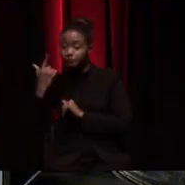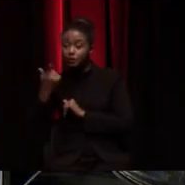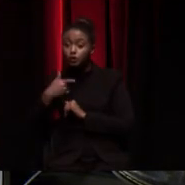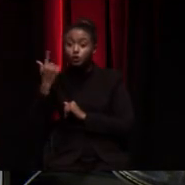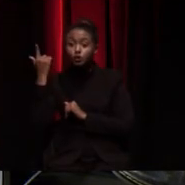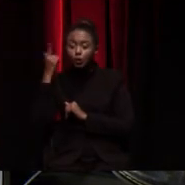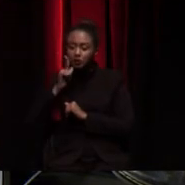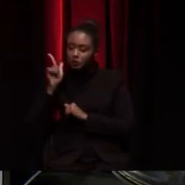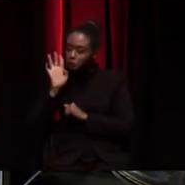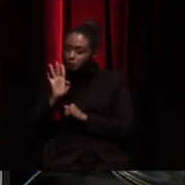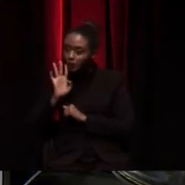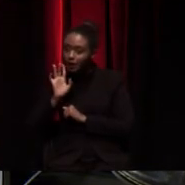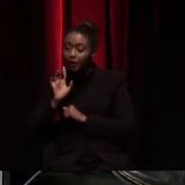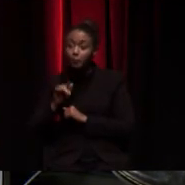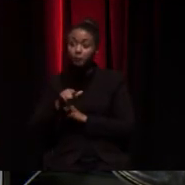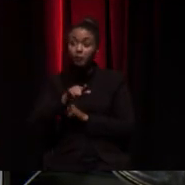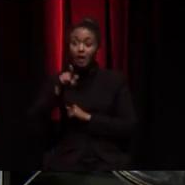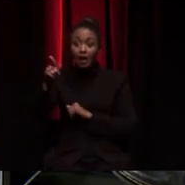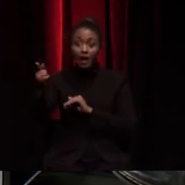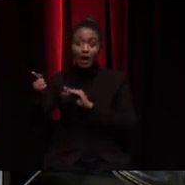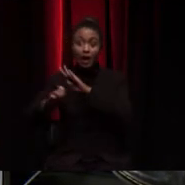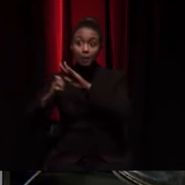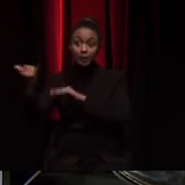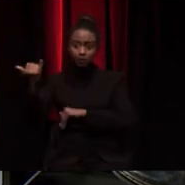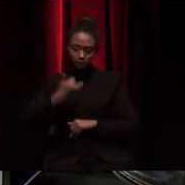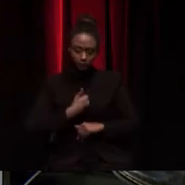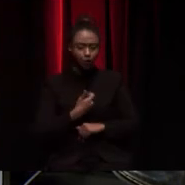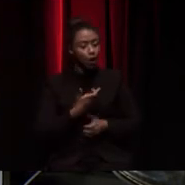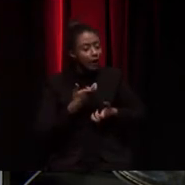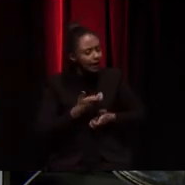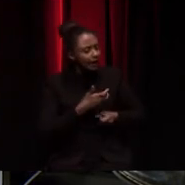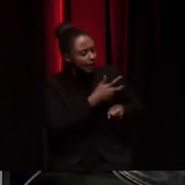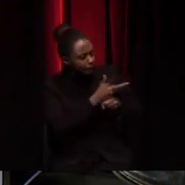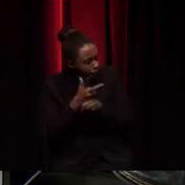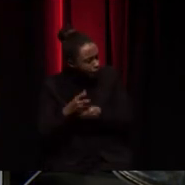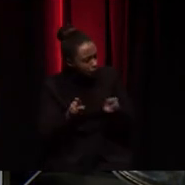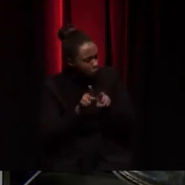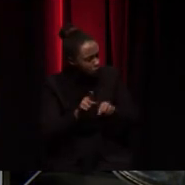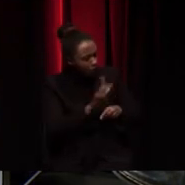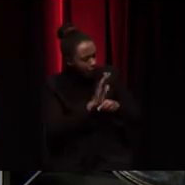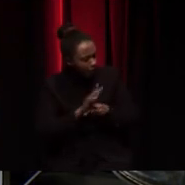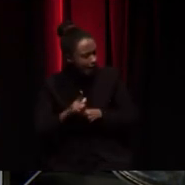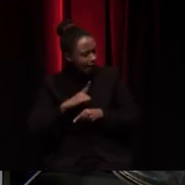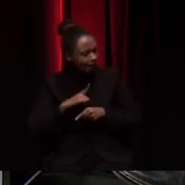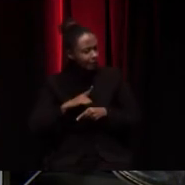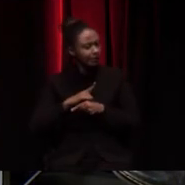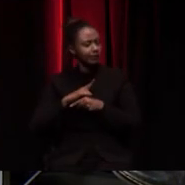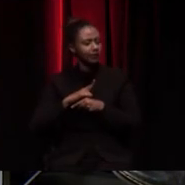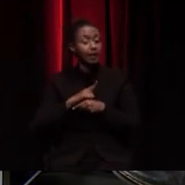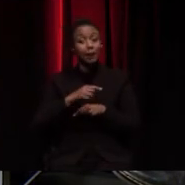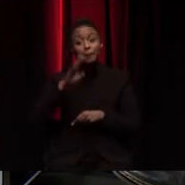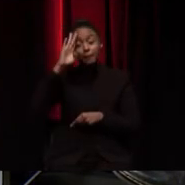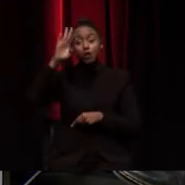They said: “We also want something in video. We are doing a series of things mainly talking about marihuana.